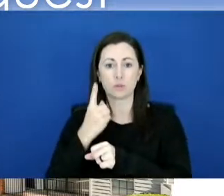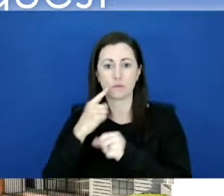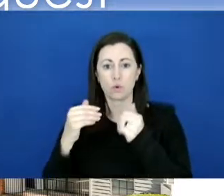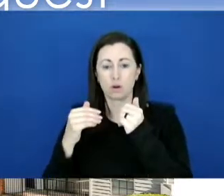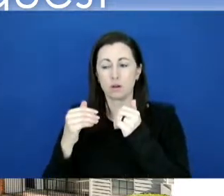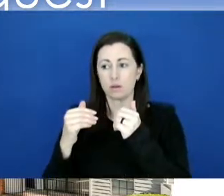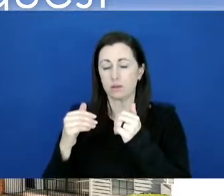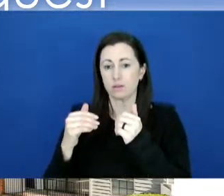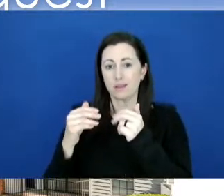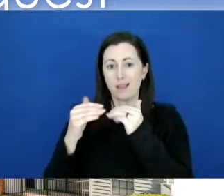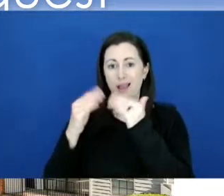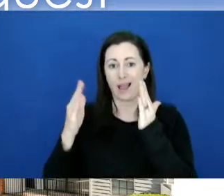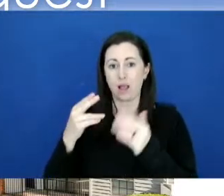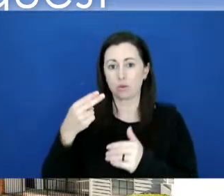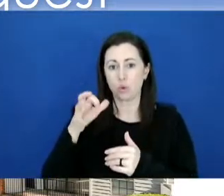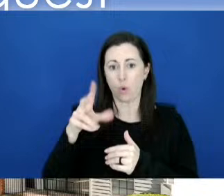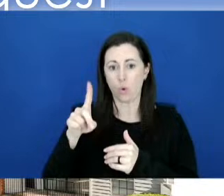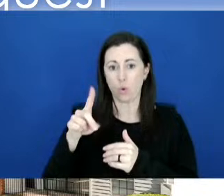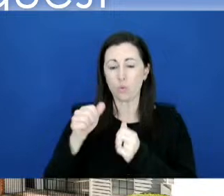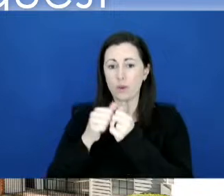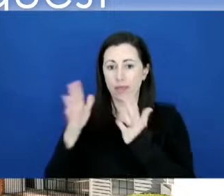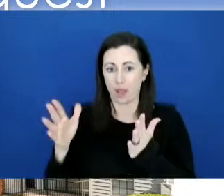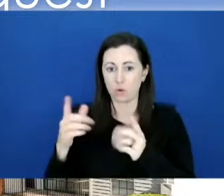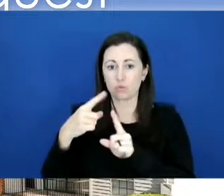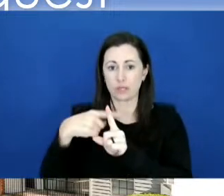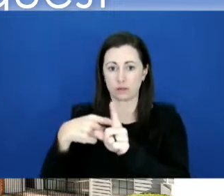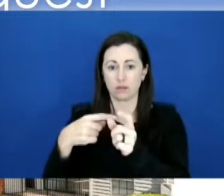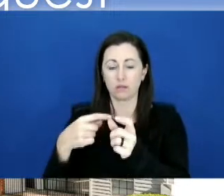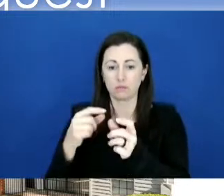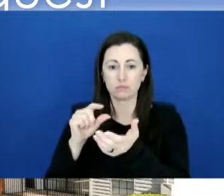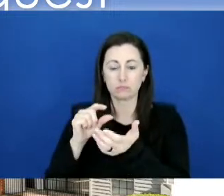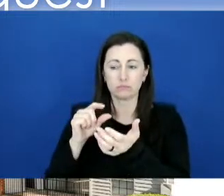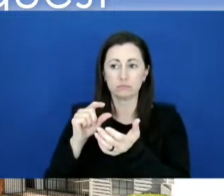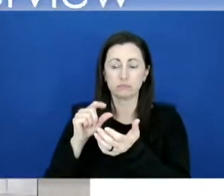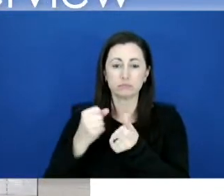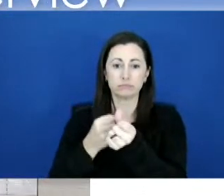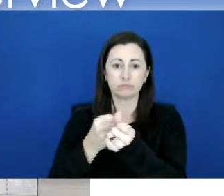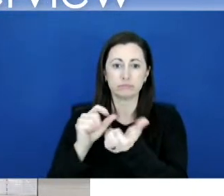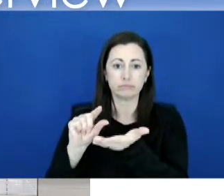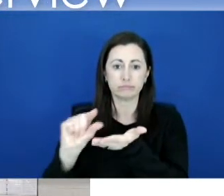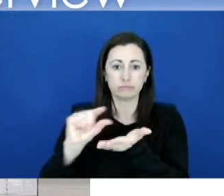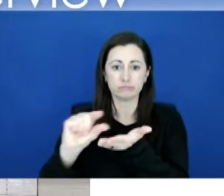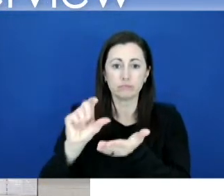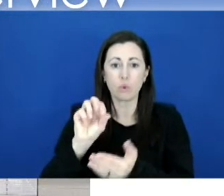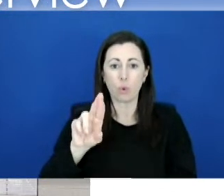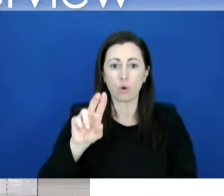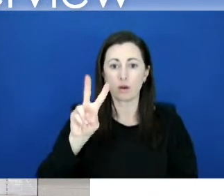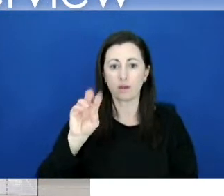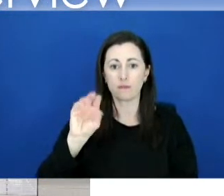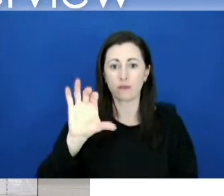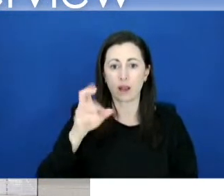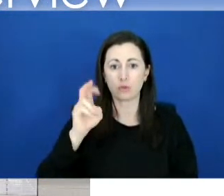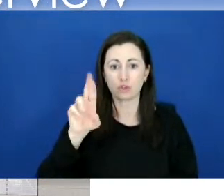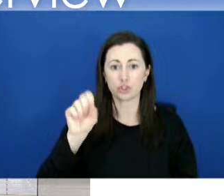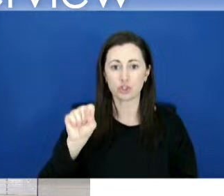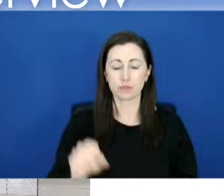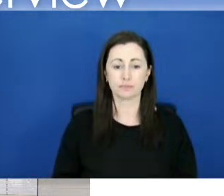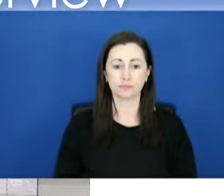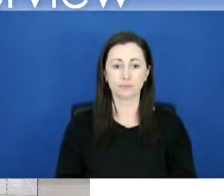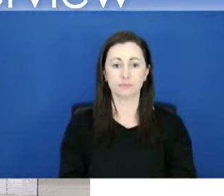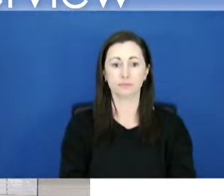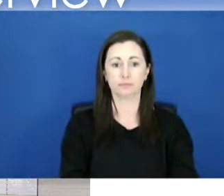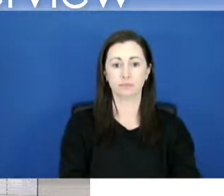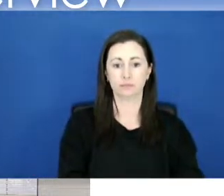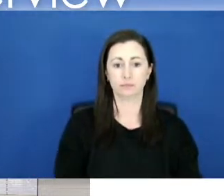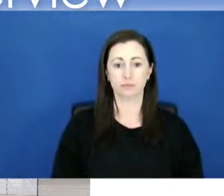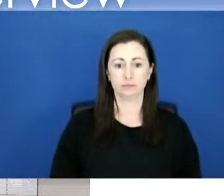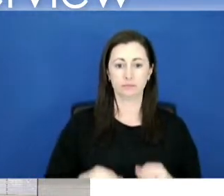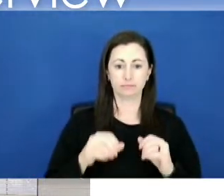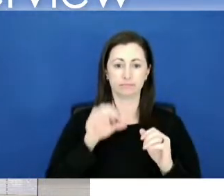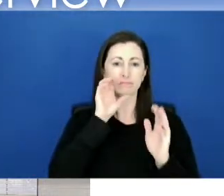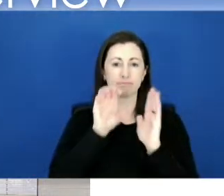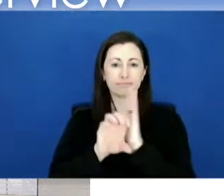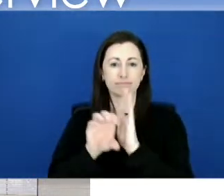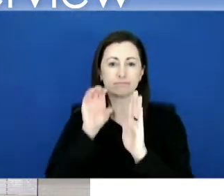WILL BE SET ASIDE FOR HEADLIGHTS